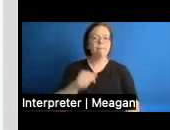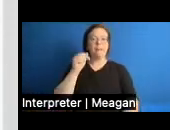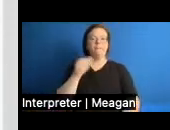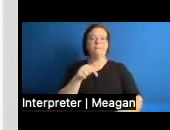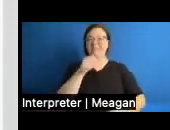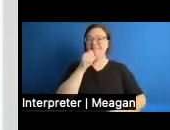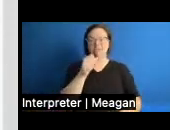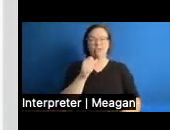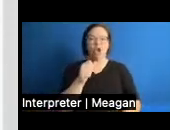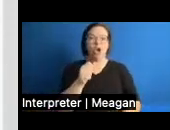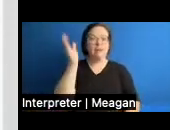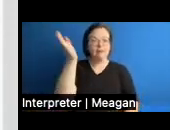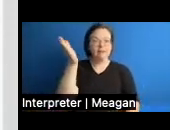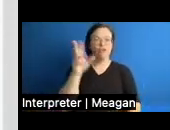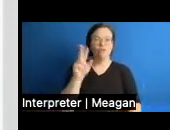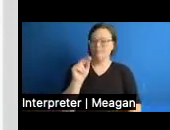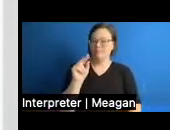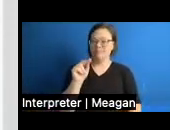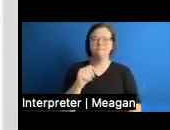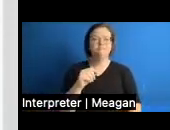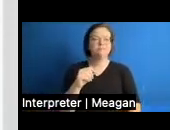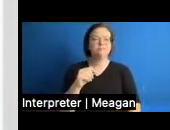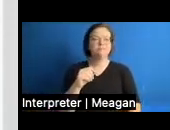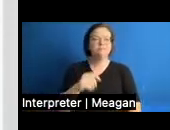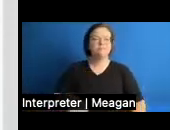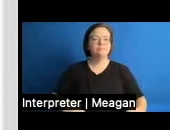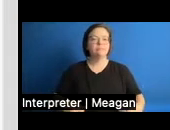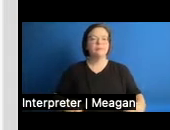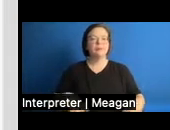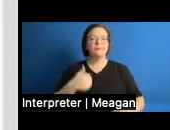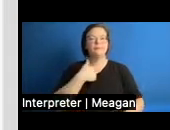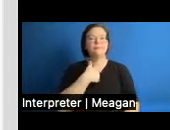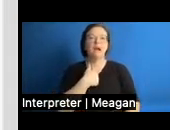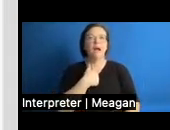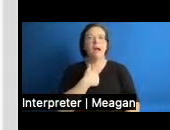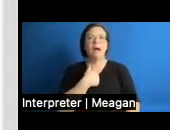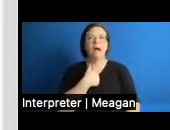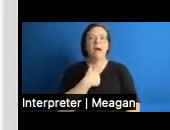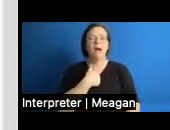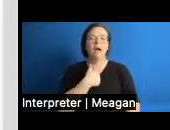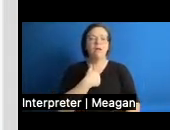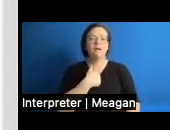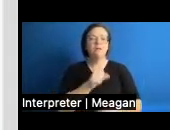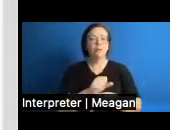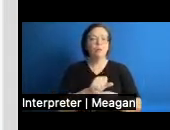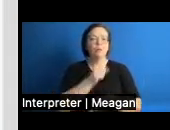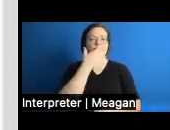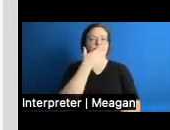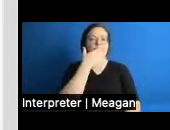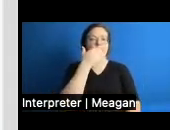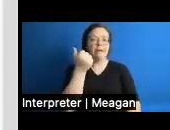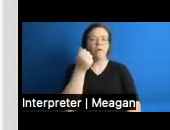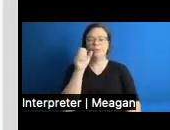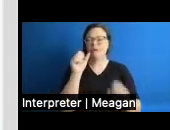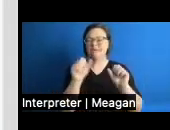means a lecture. I have a better time when we can just have a conversation together.